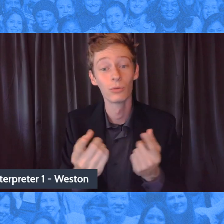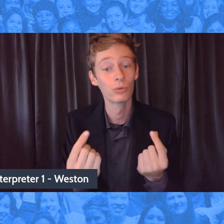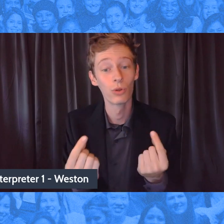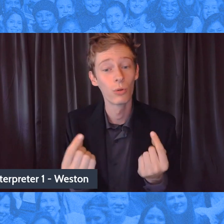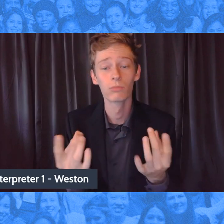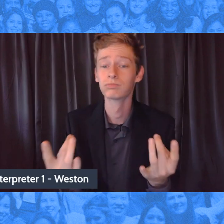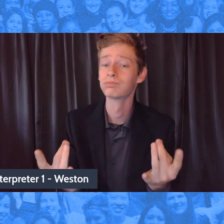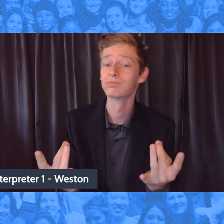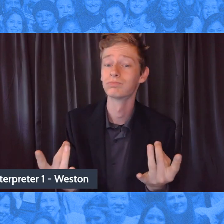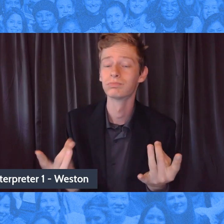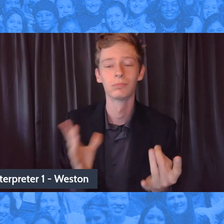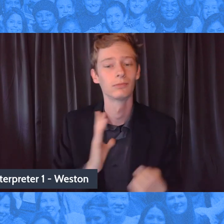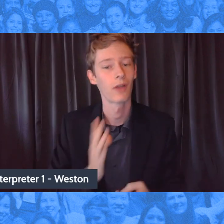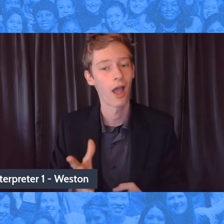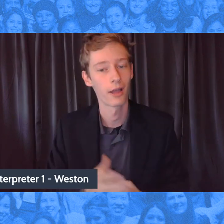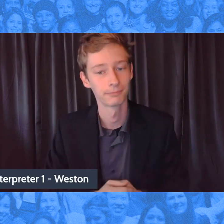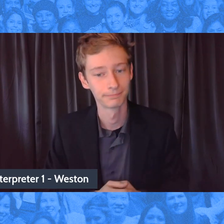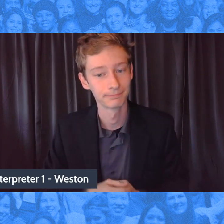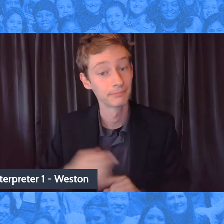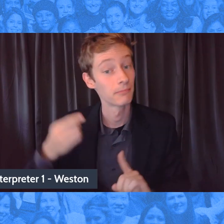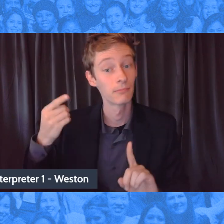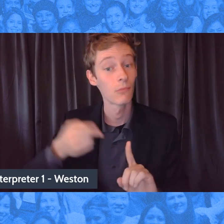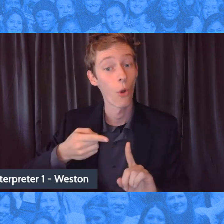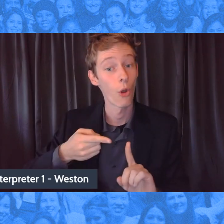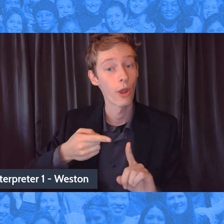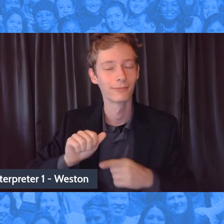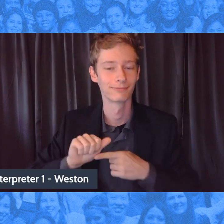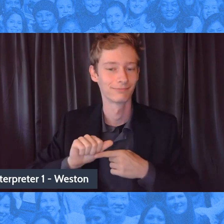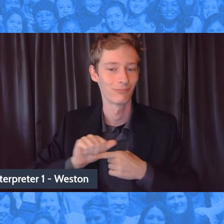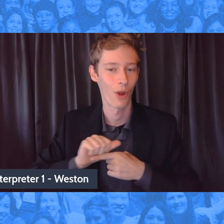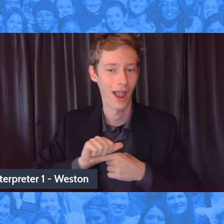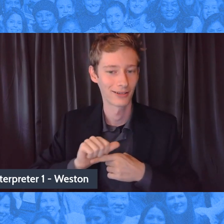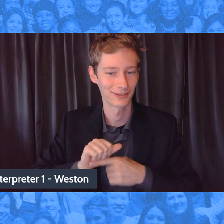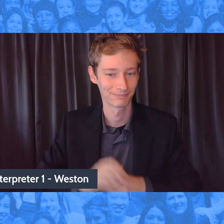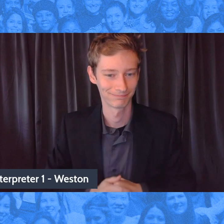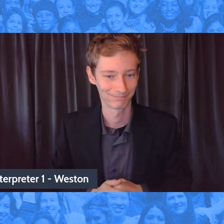and that the point here is practice. So we will begin.